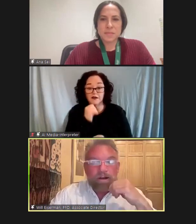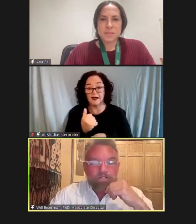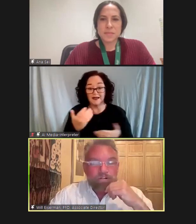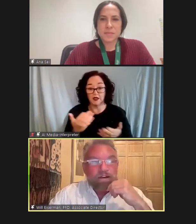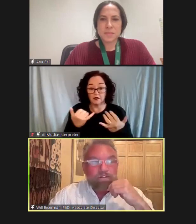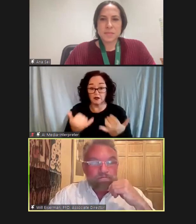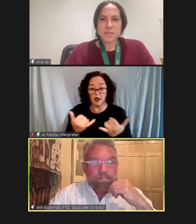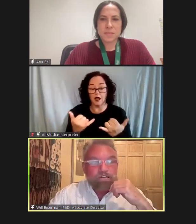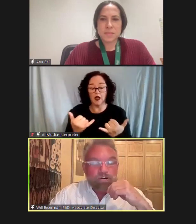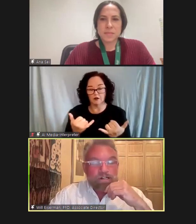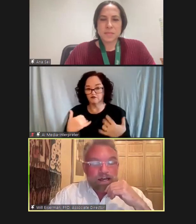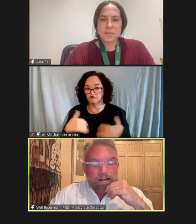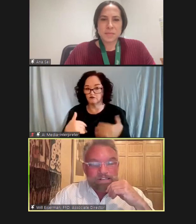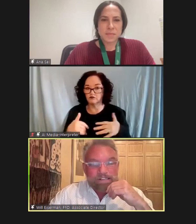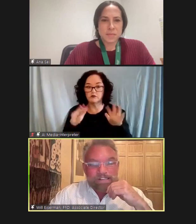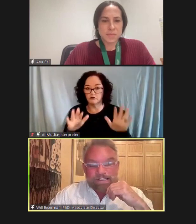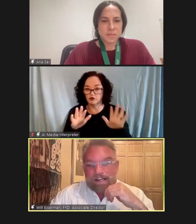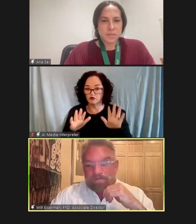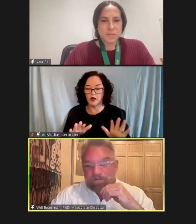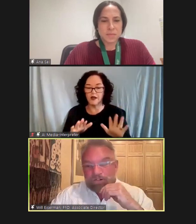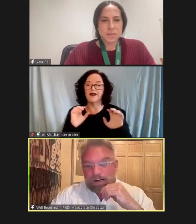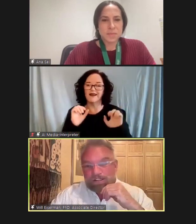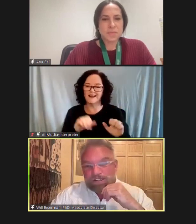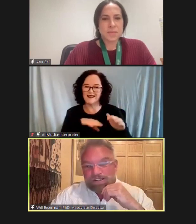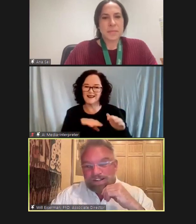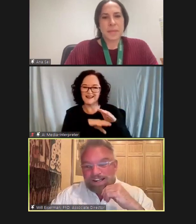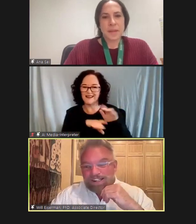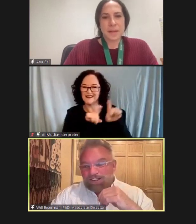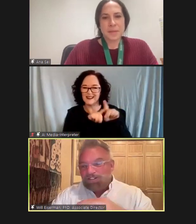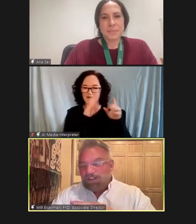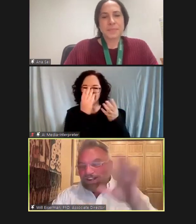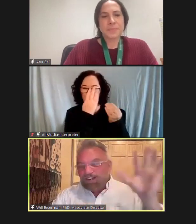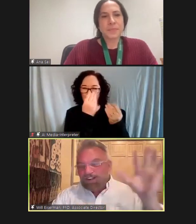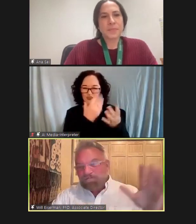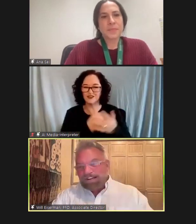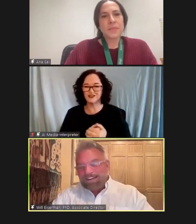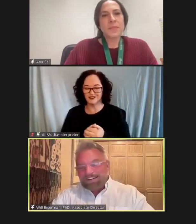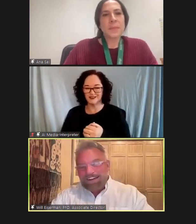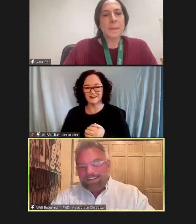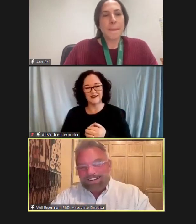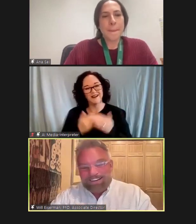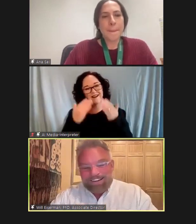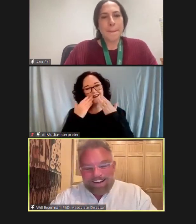them to go and access the same